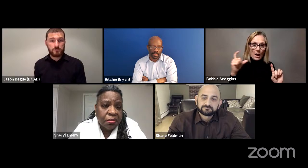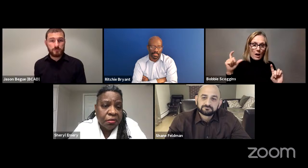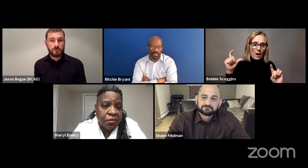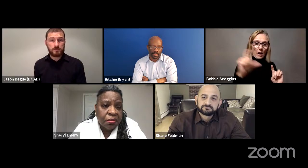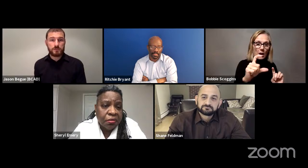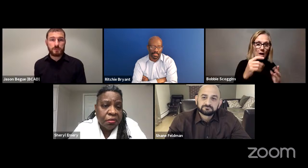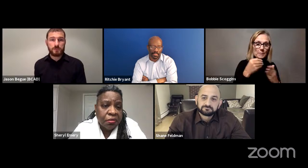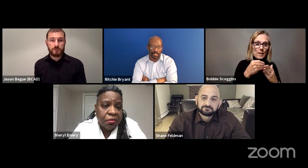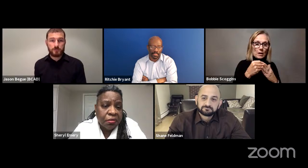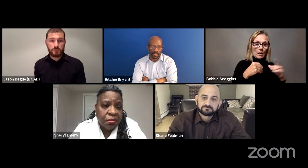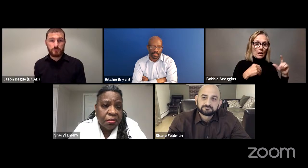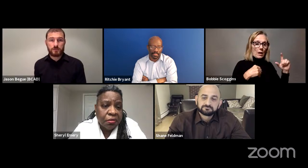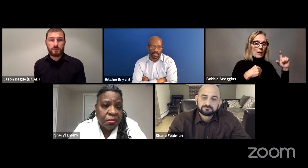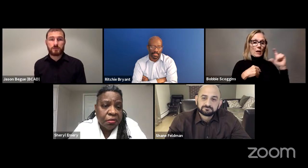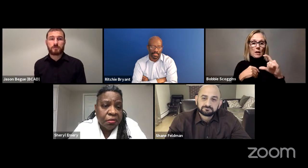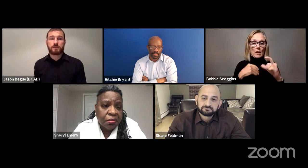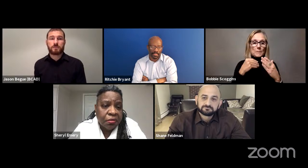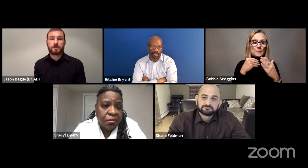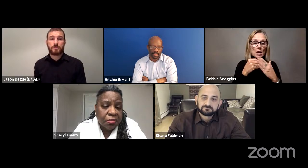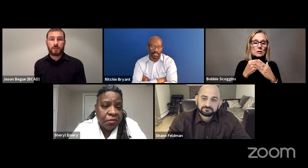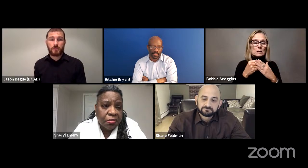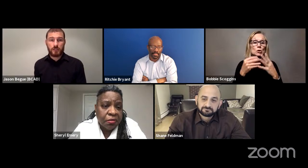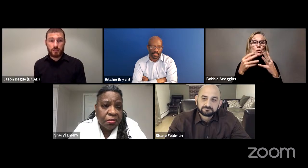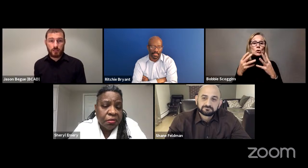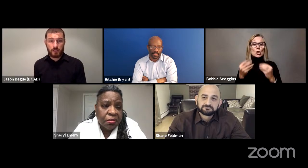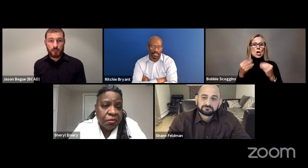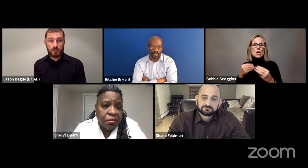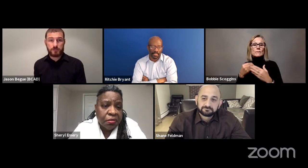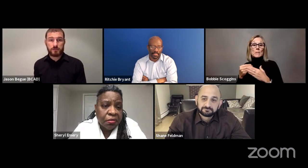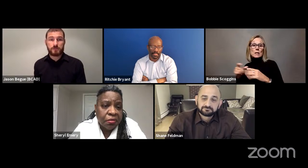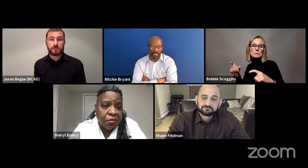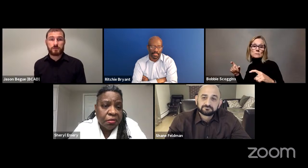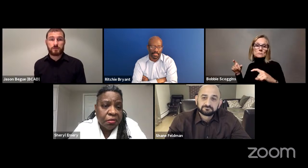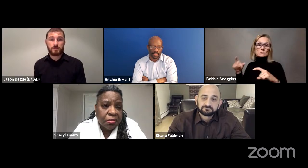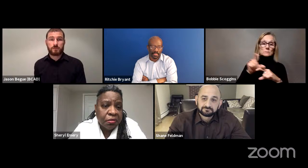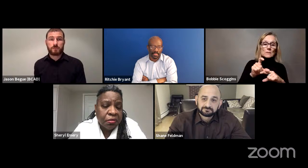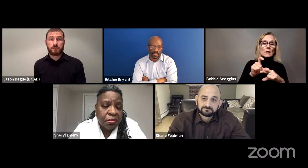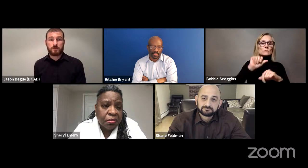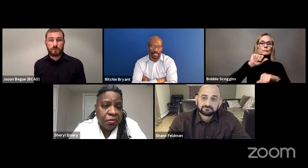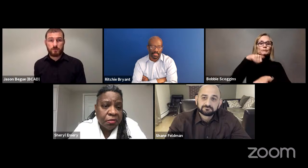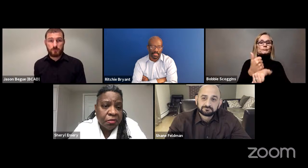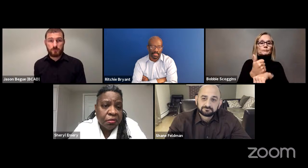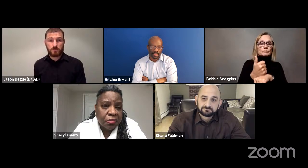these different groups. The Department of Education put in money. Other soft money was